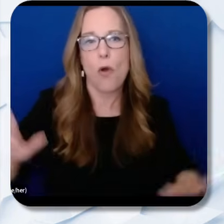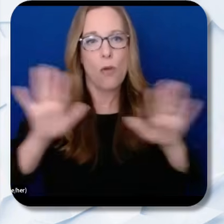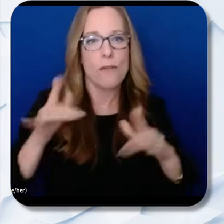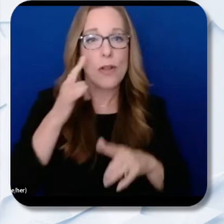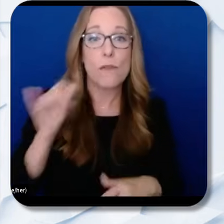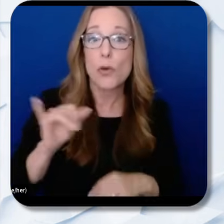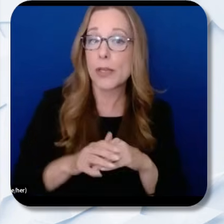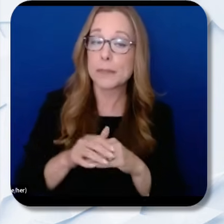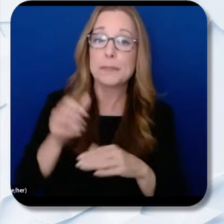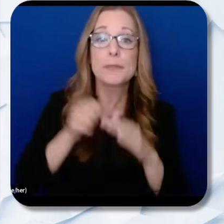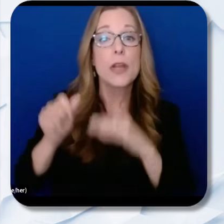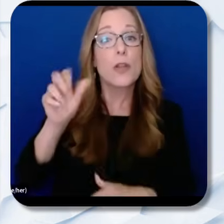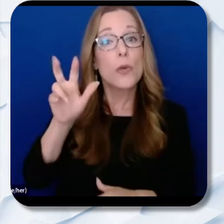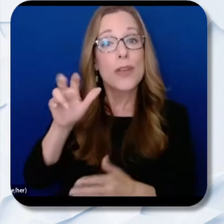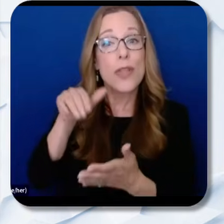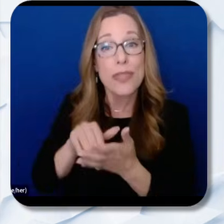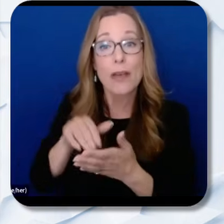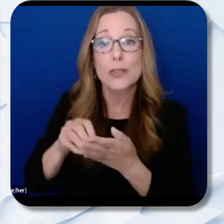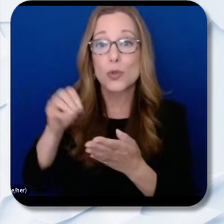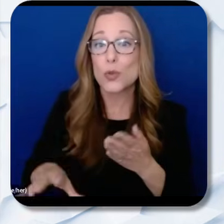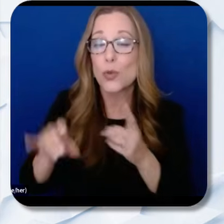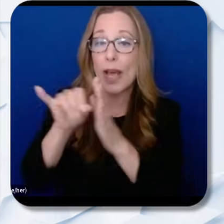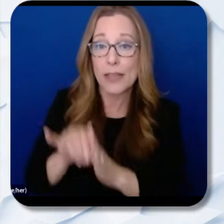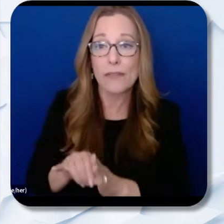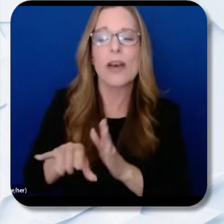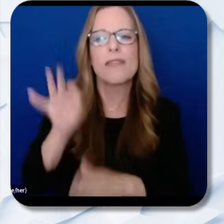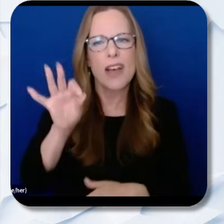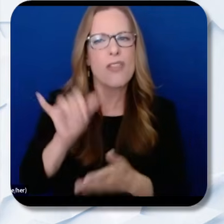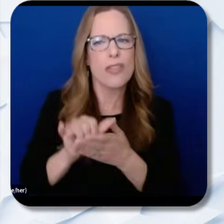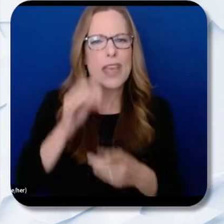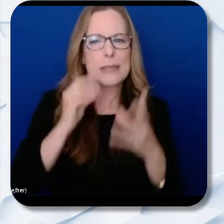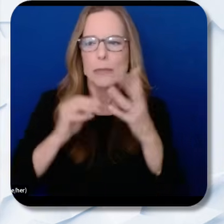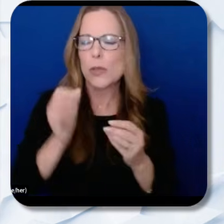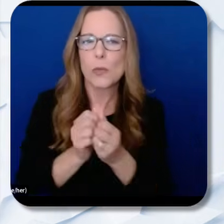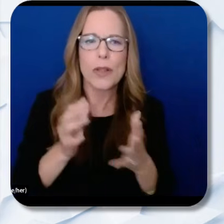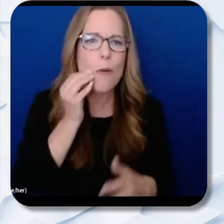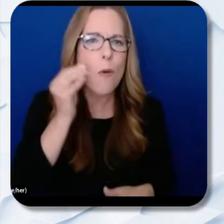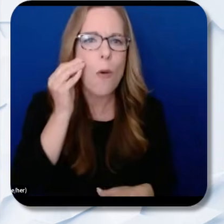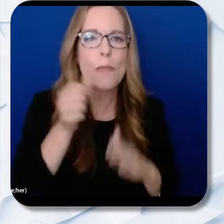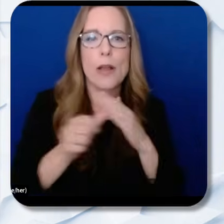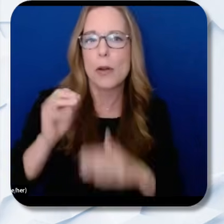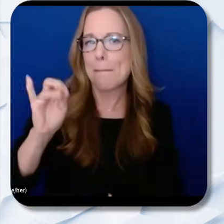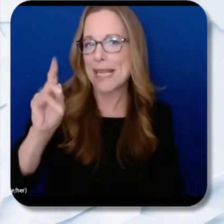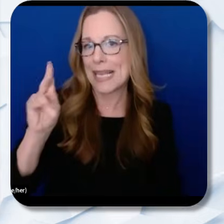under the McKinney-Vento Act, the largest state homeless population of any state in our nation.